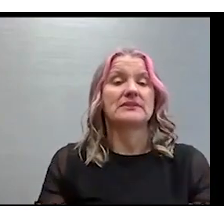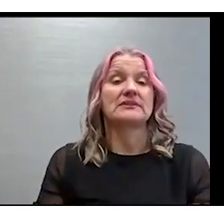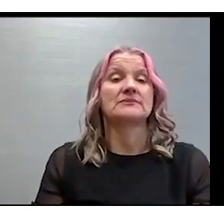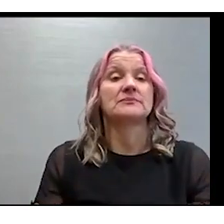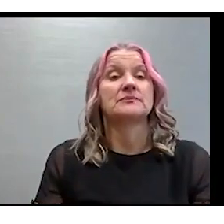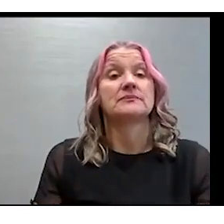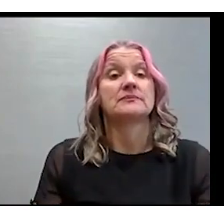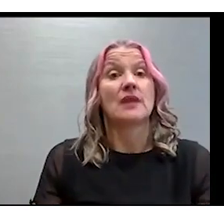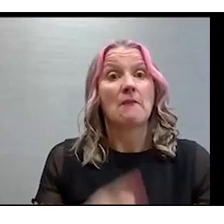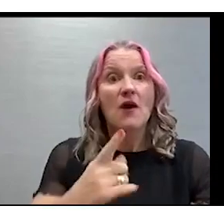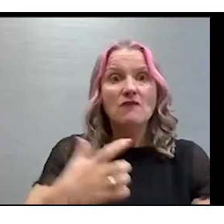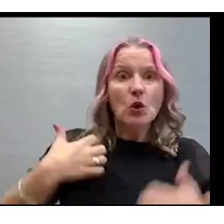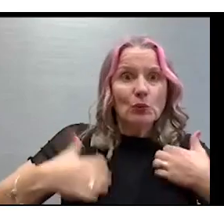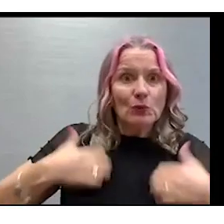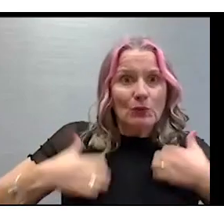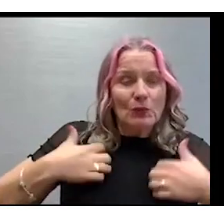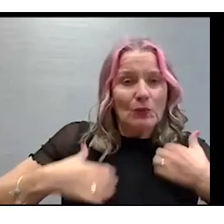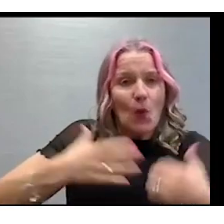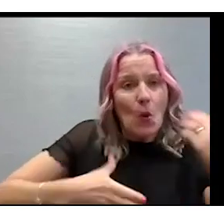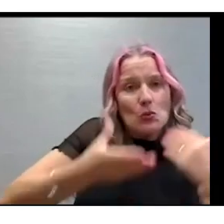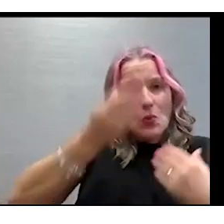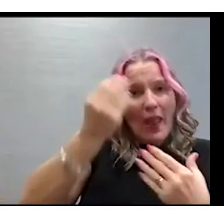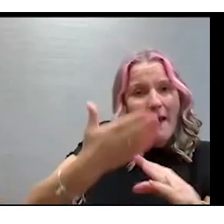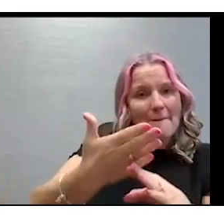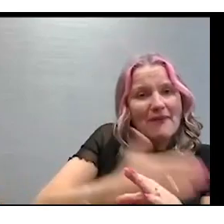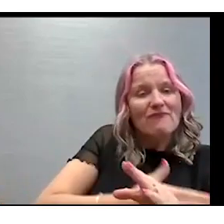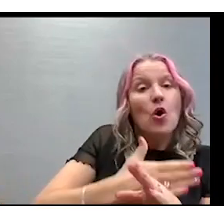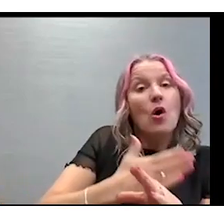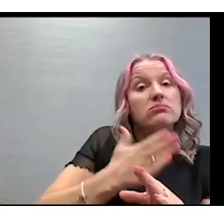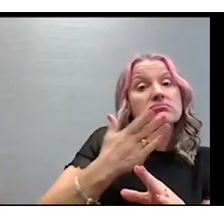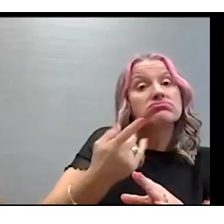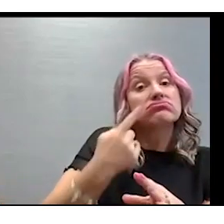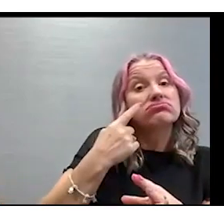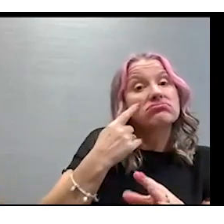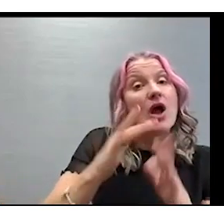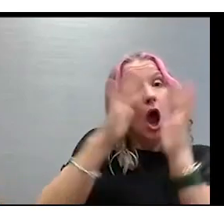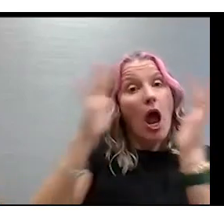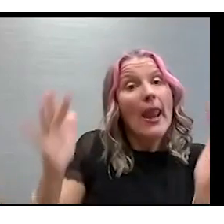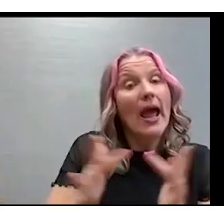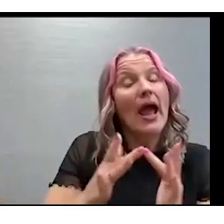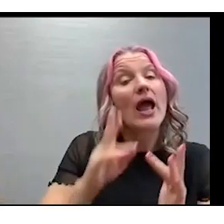But if you're eager and want to learn before, go online and look at Microsoft Learn and safety